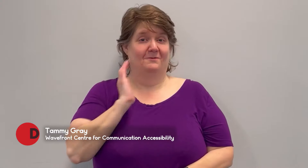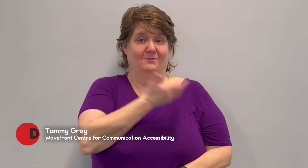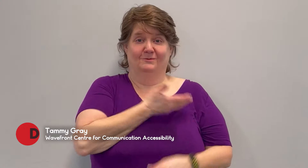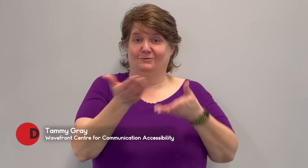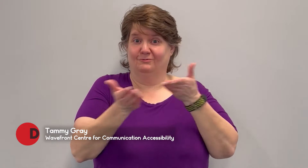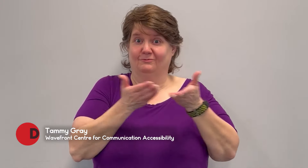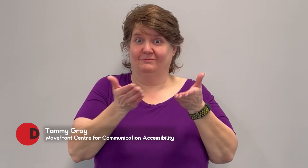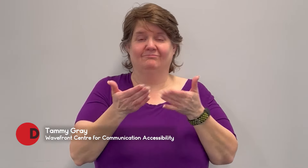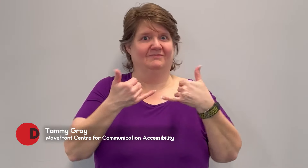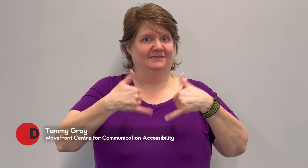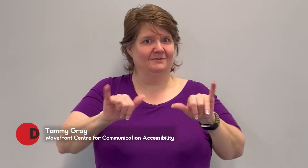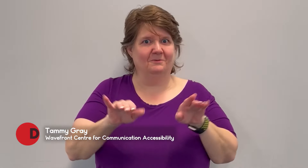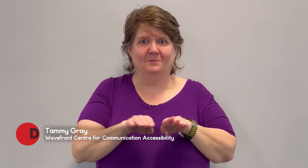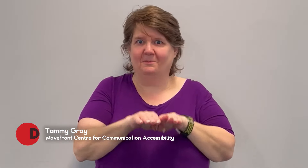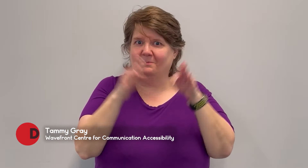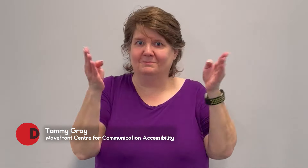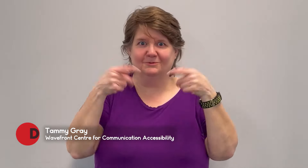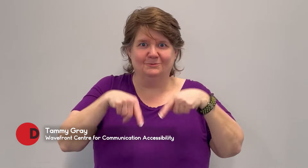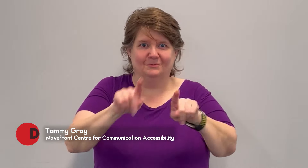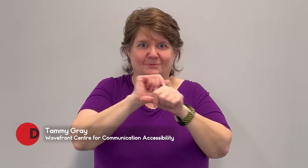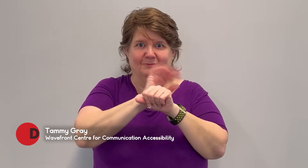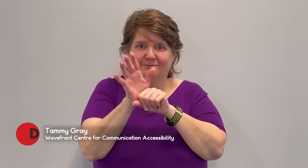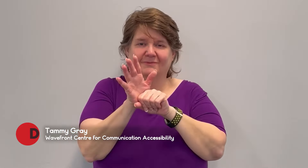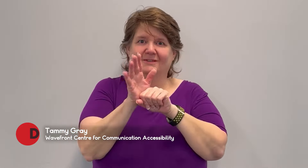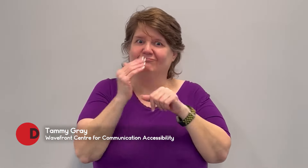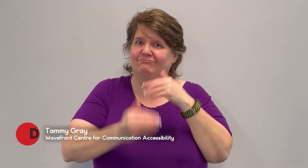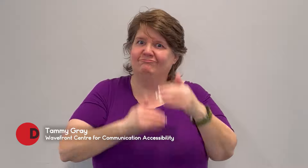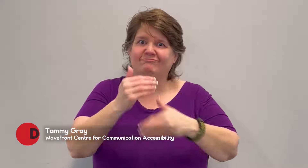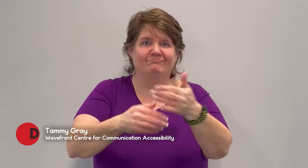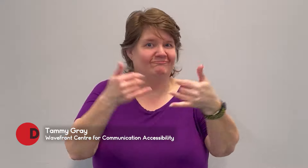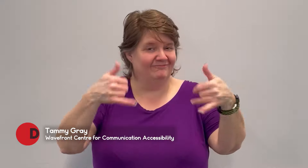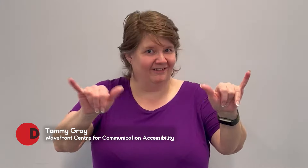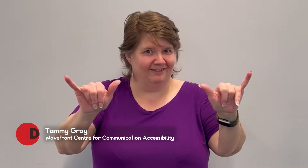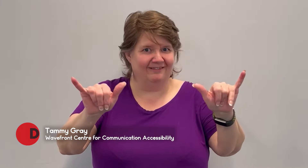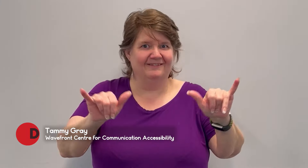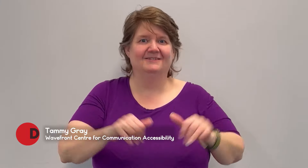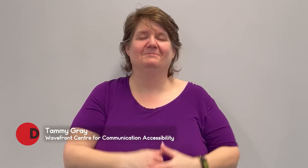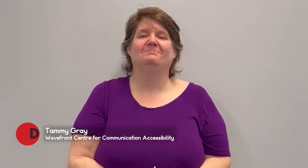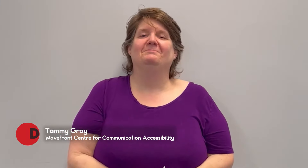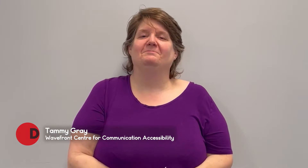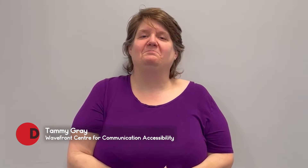Our services are still open during the pandemic.